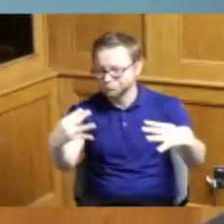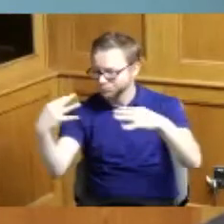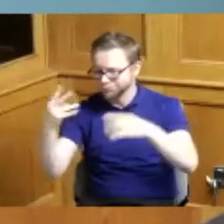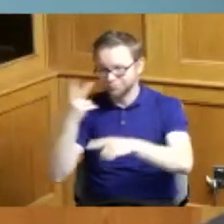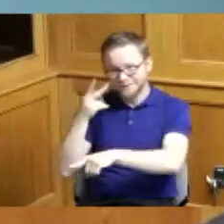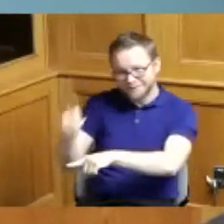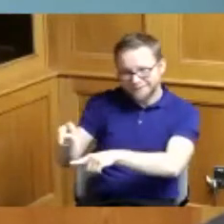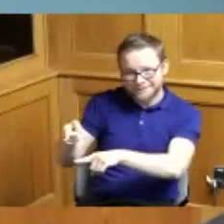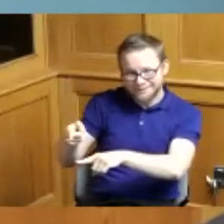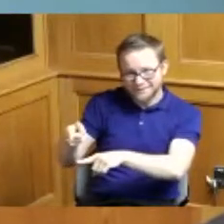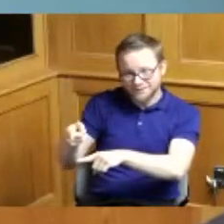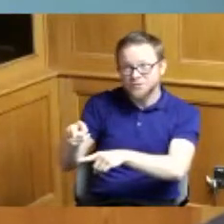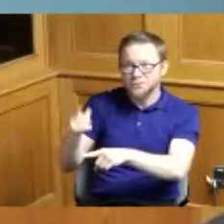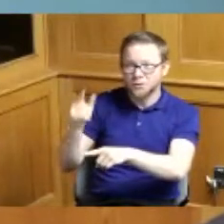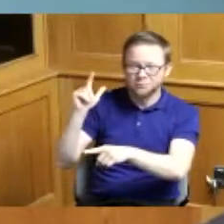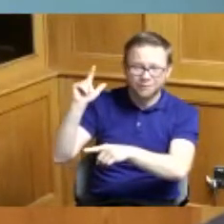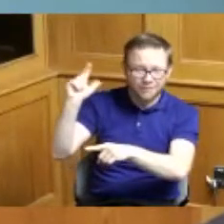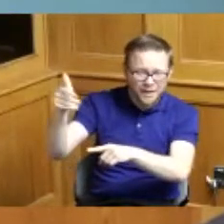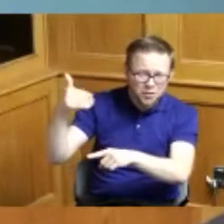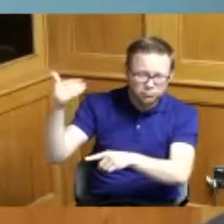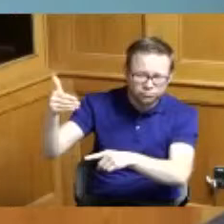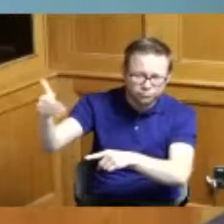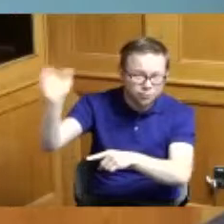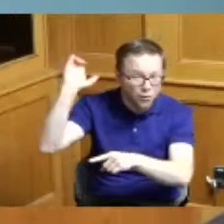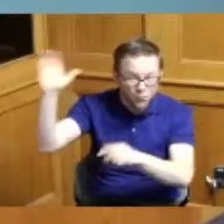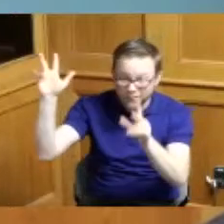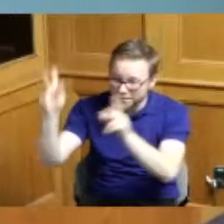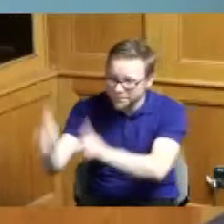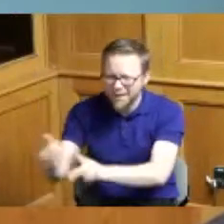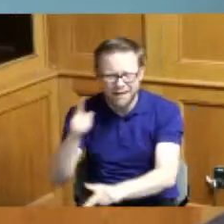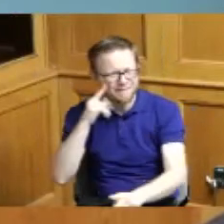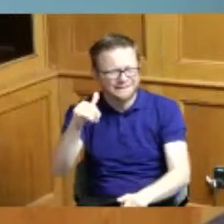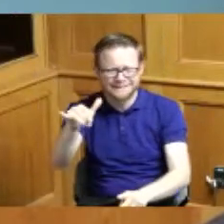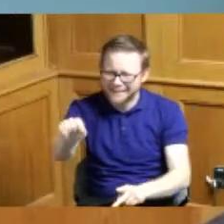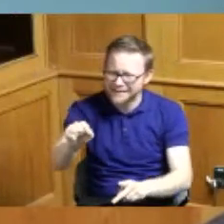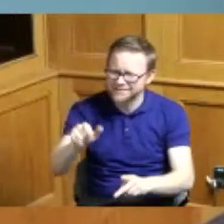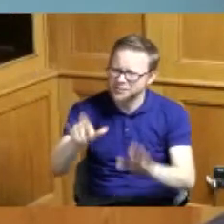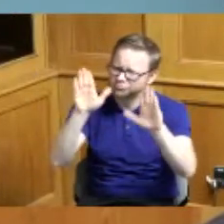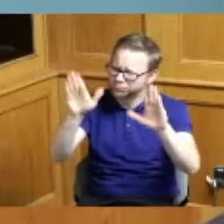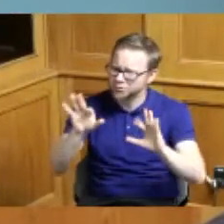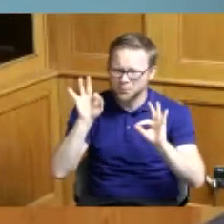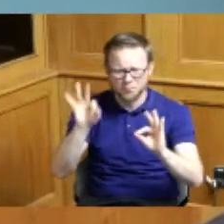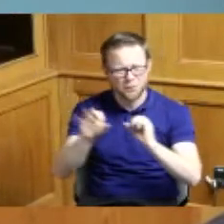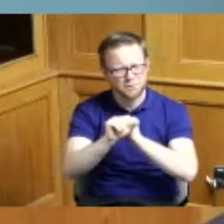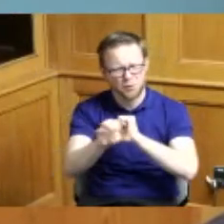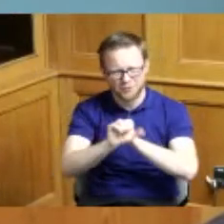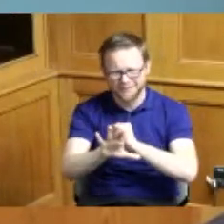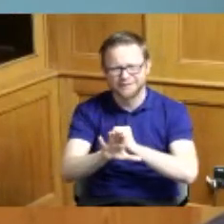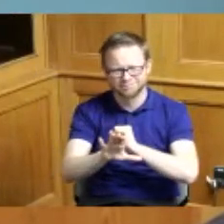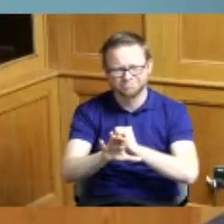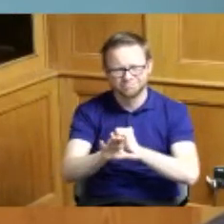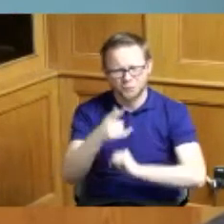and I think it is it's a great marketing tool I say yes the question is um will we have